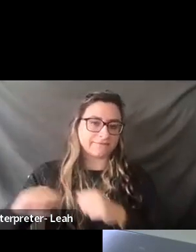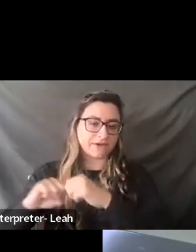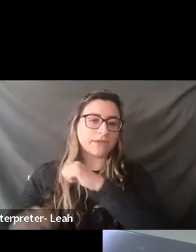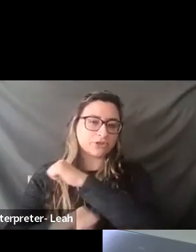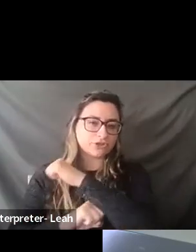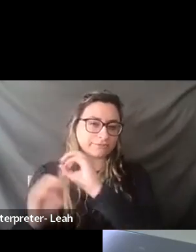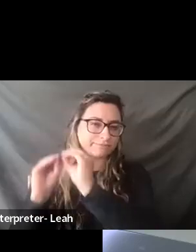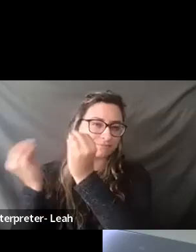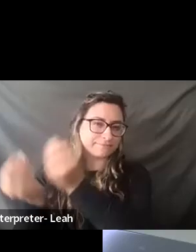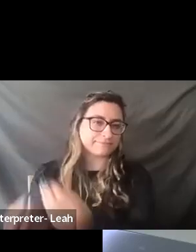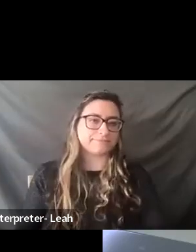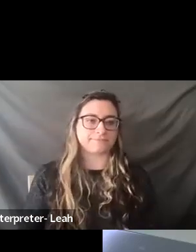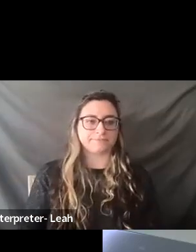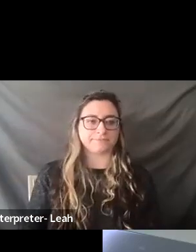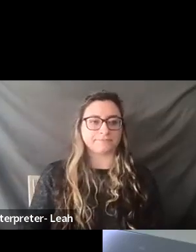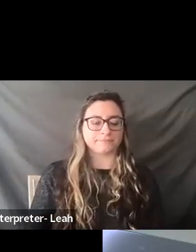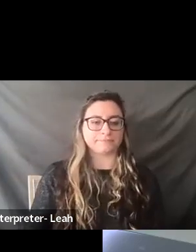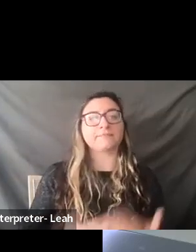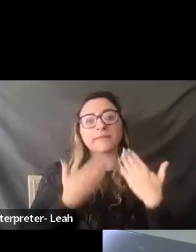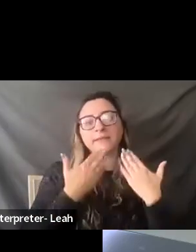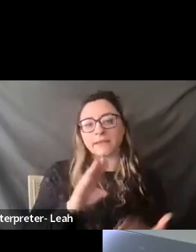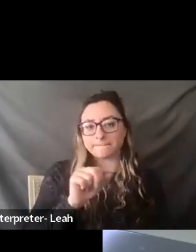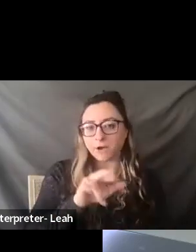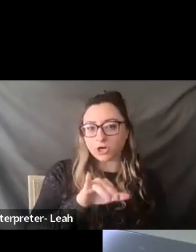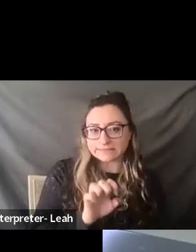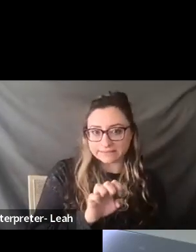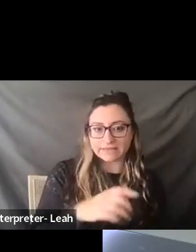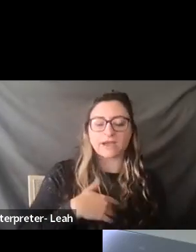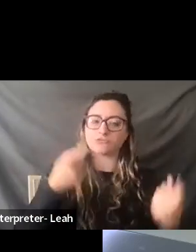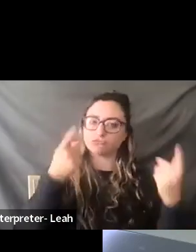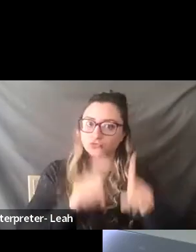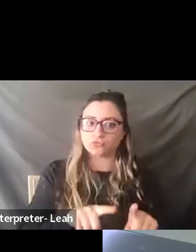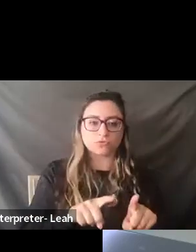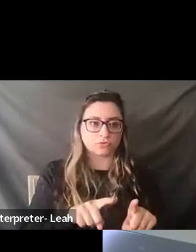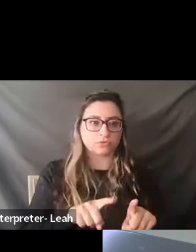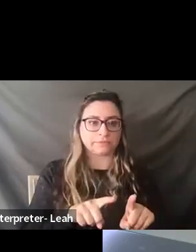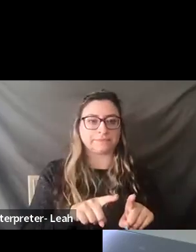And so I'm going to pass to Dawn, who has been working around the clock on this very important project. Thanks to the CDC Foundation.